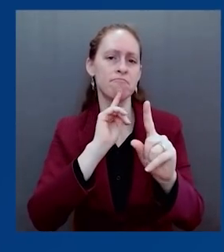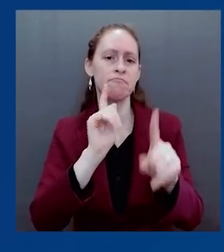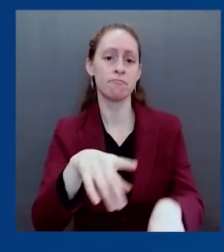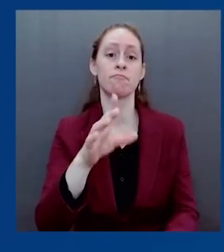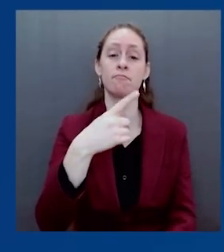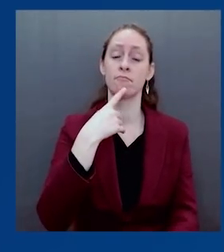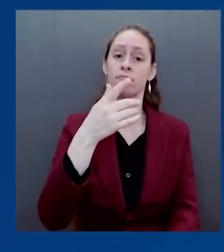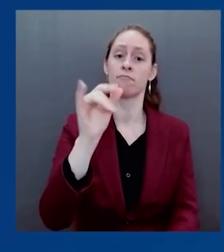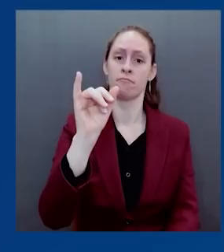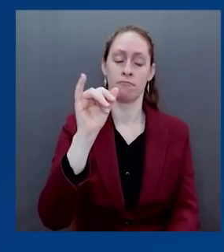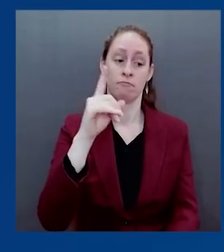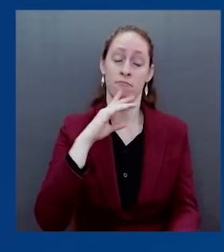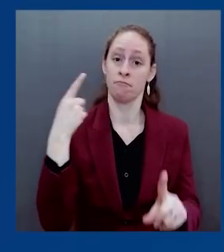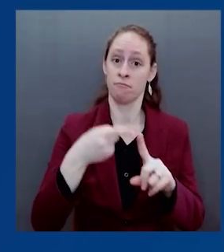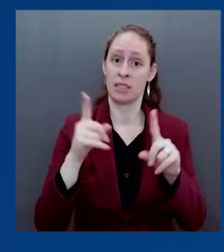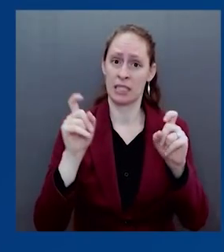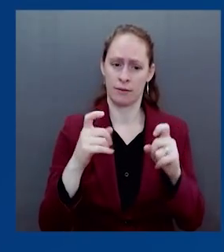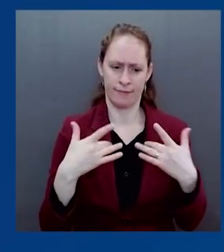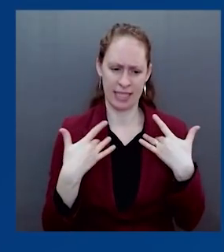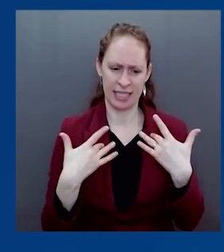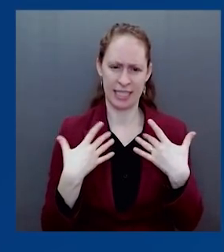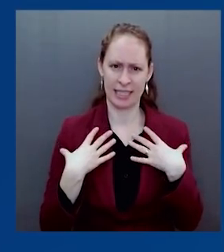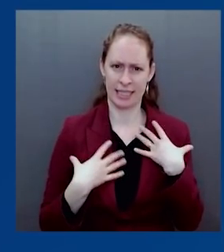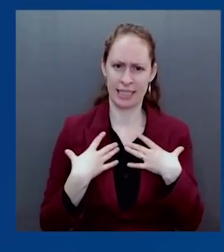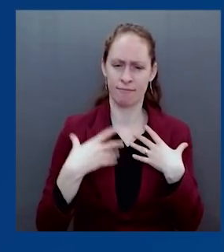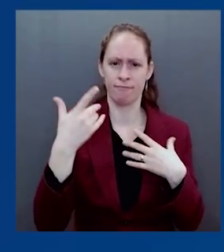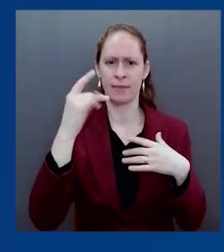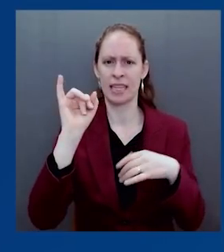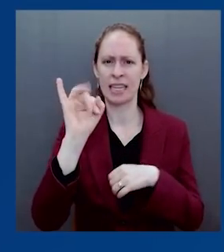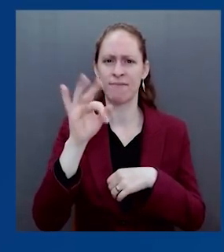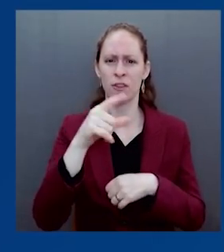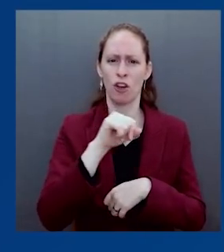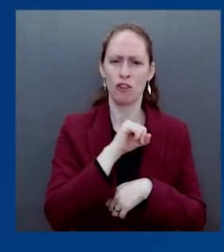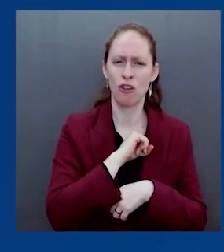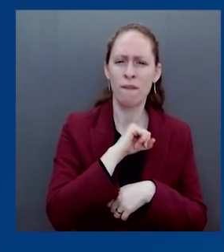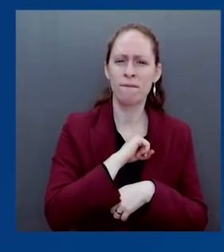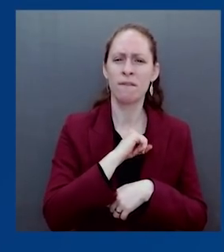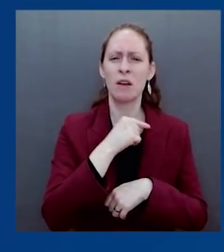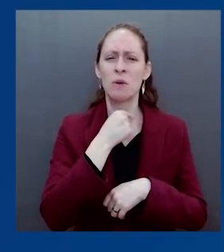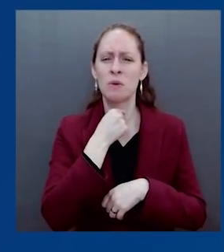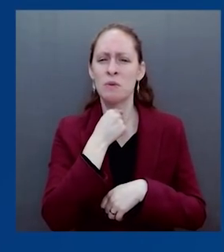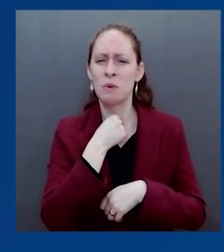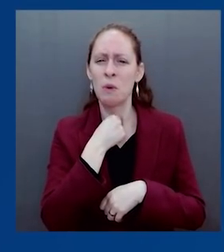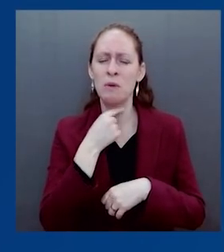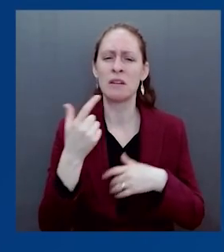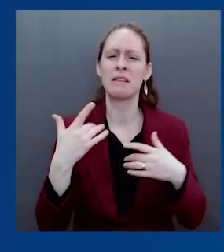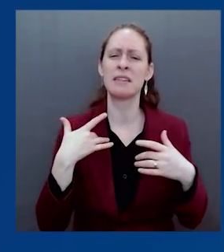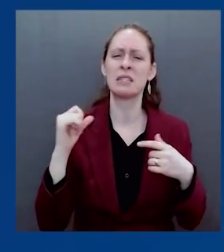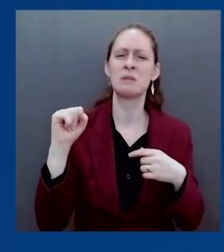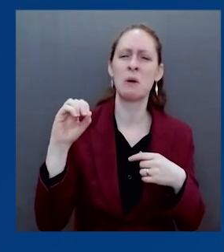so fever, cough, sore throat, respiratory symptoms, muscle aches; when they're exposed --